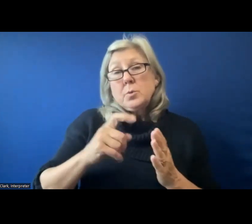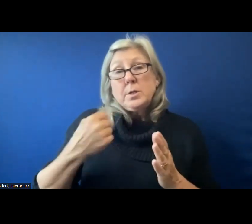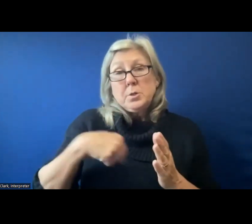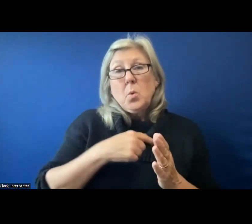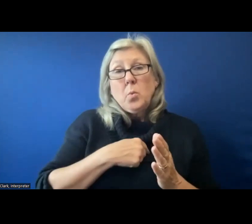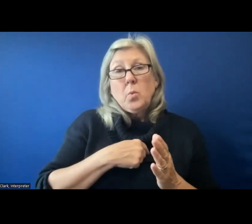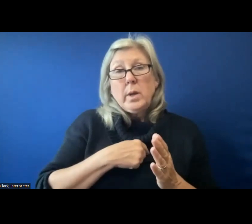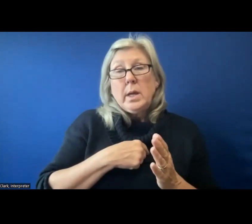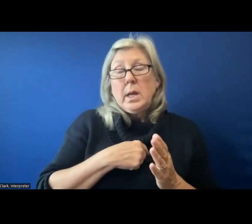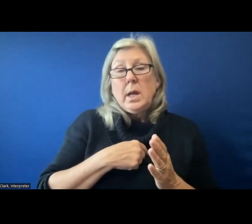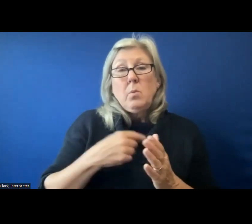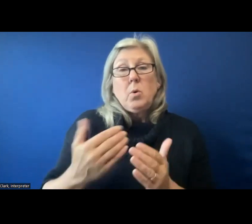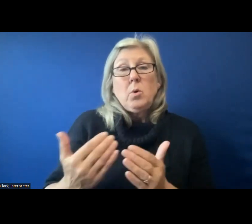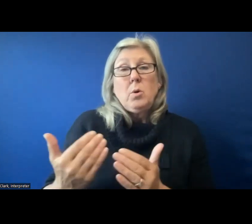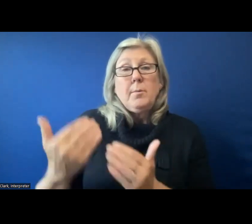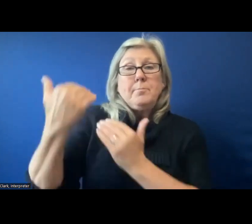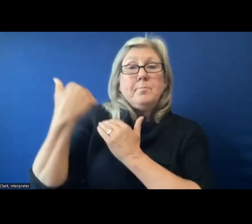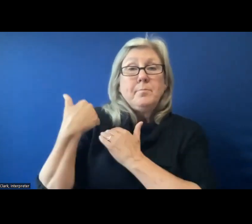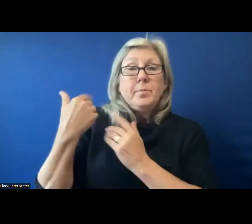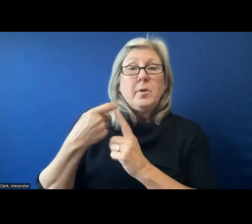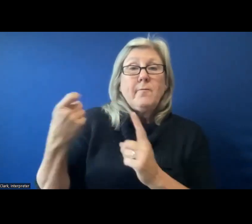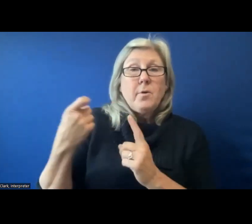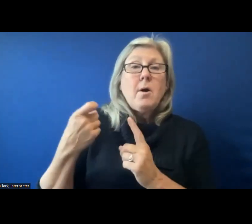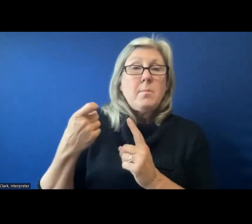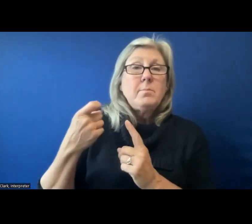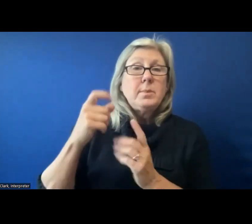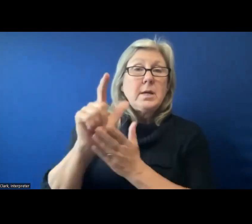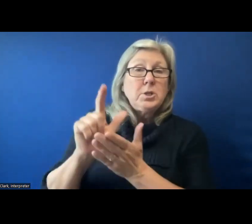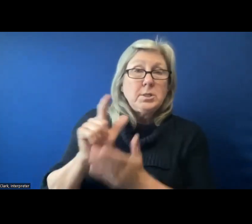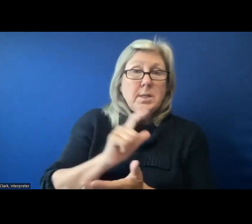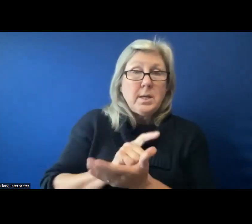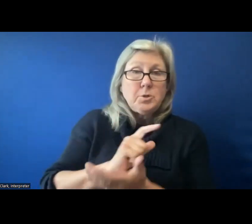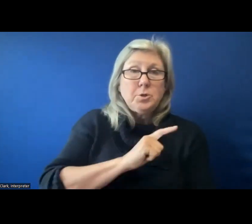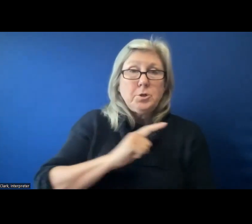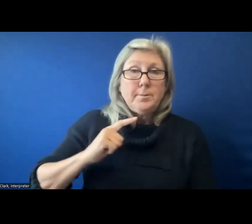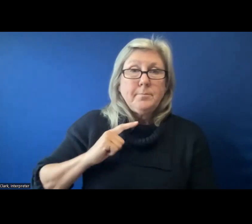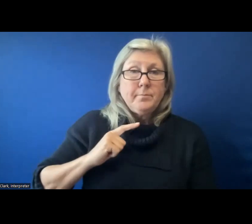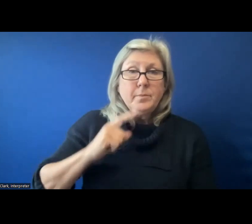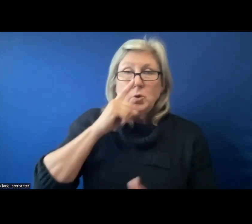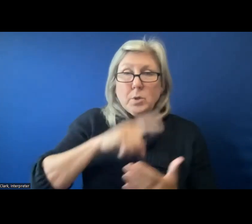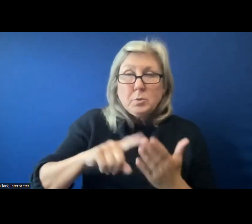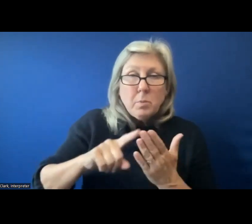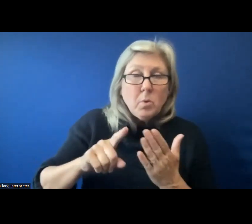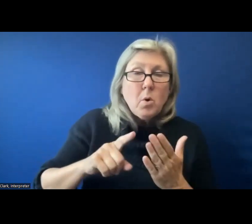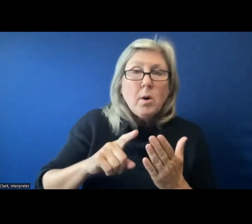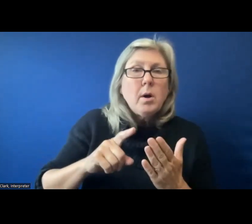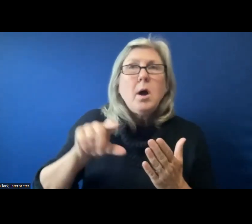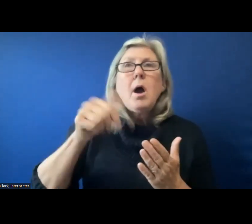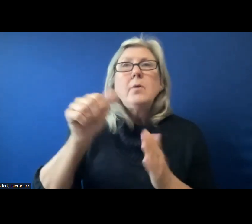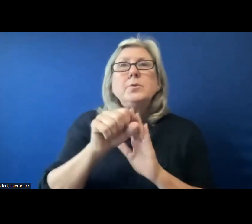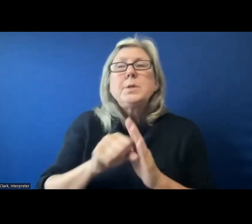by the legislature to explore is what are other states doing to bring housing options